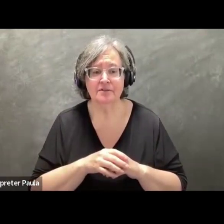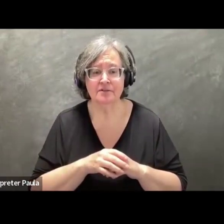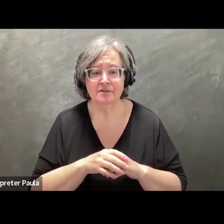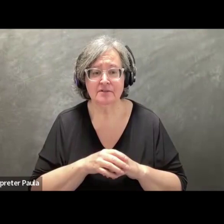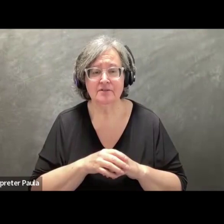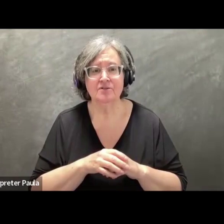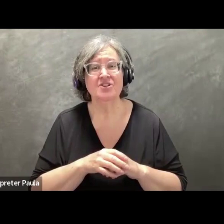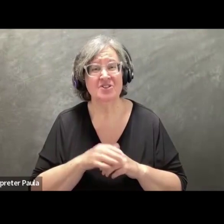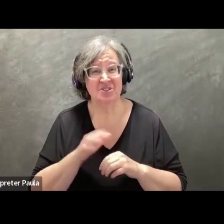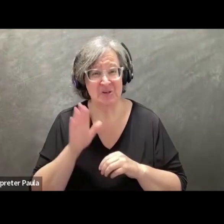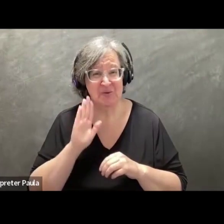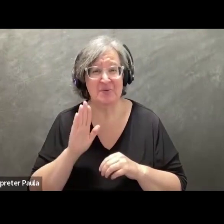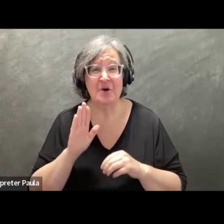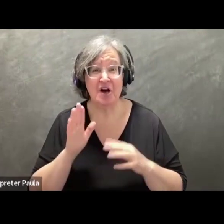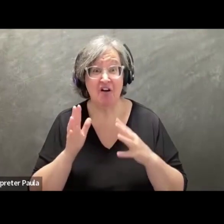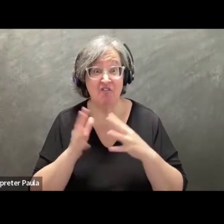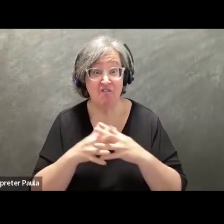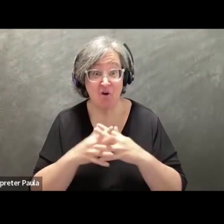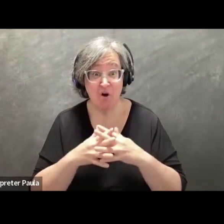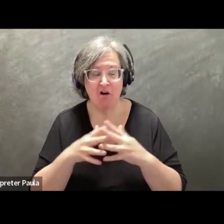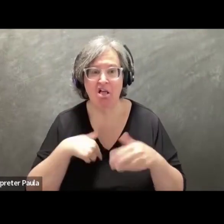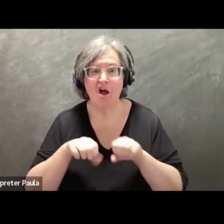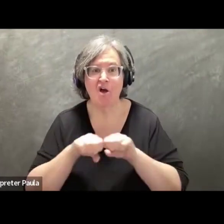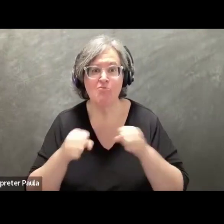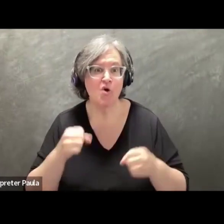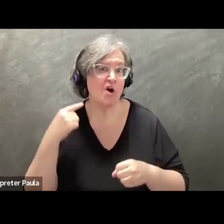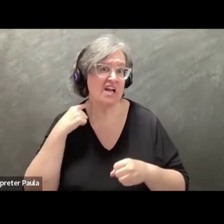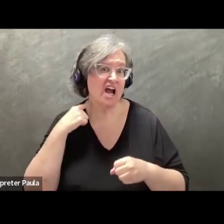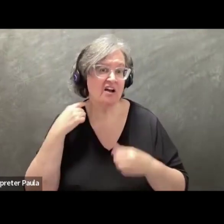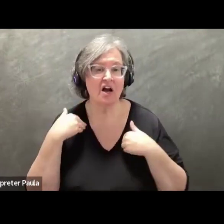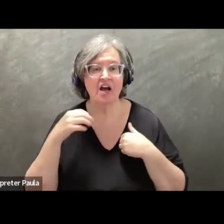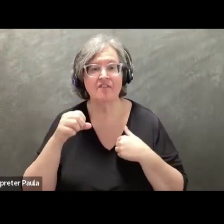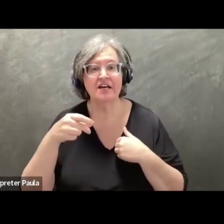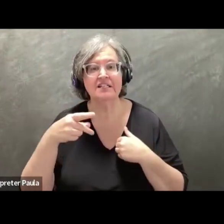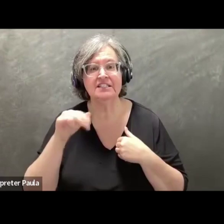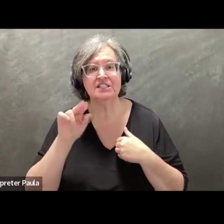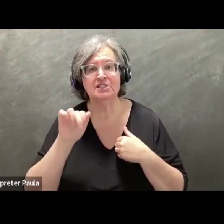playing football, so I have a spinal cord injury. I deal with